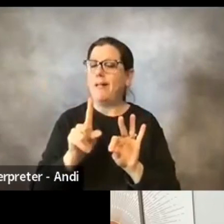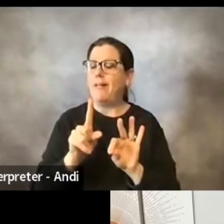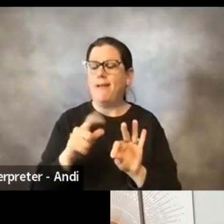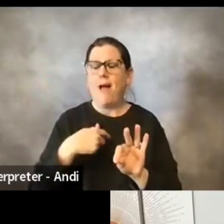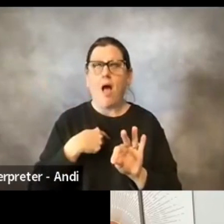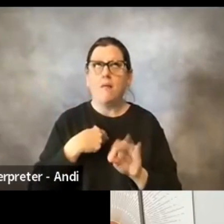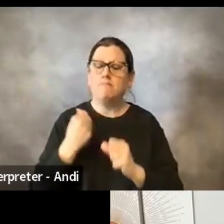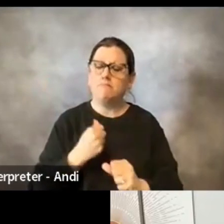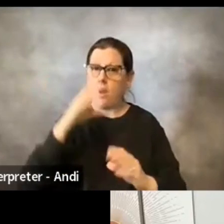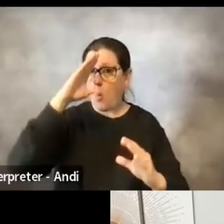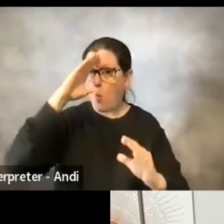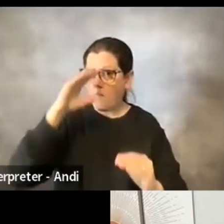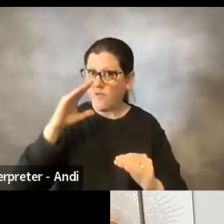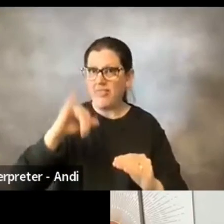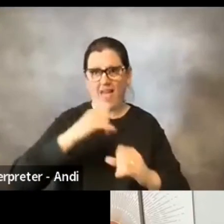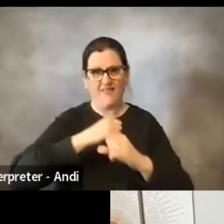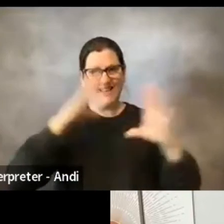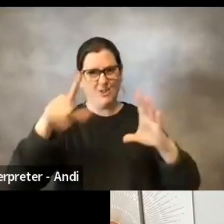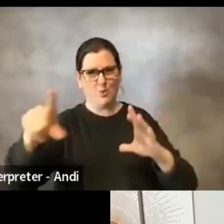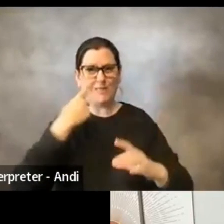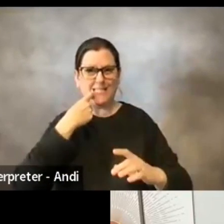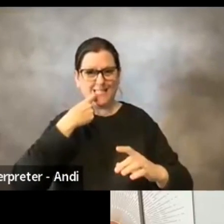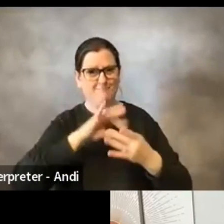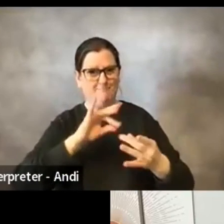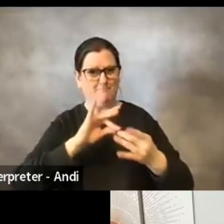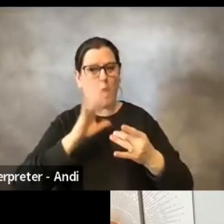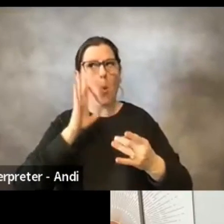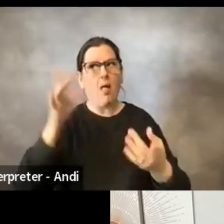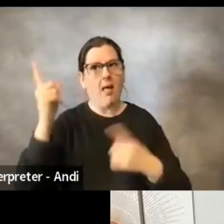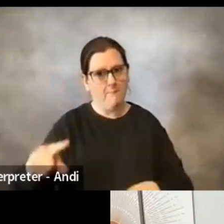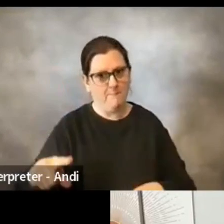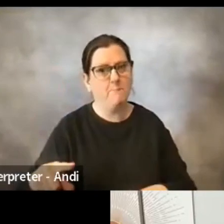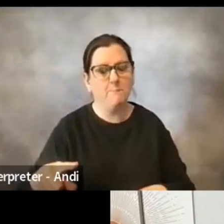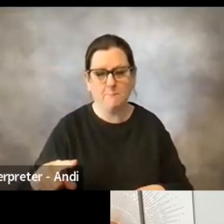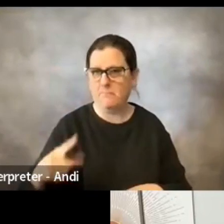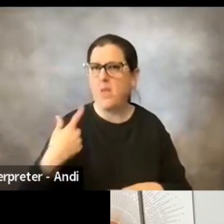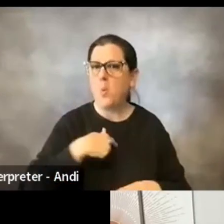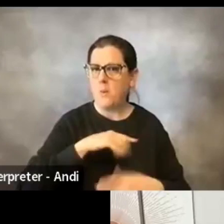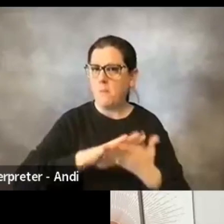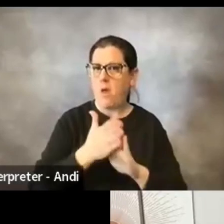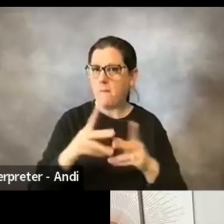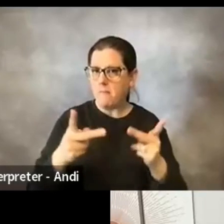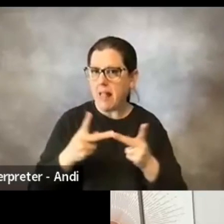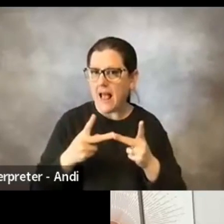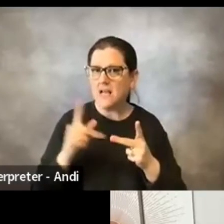indeed that that vision that you just laid out that you can come to fruition that we really can be a place where a convener, of